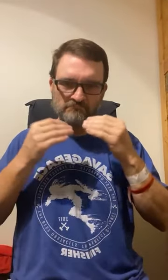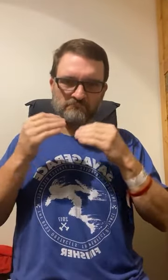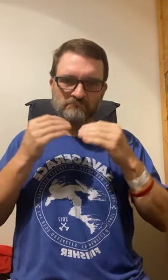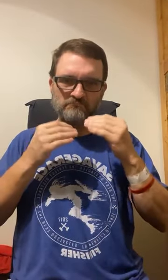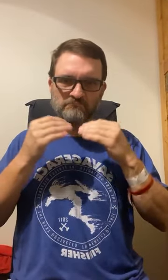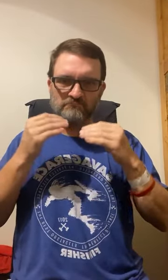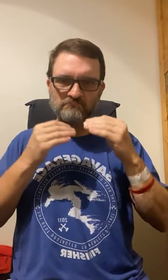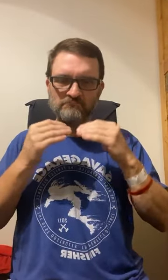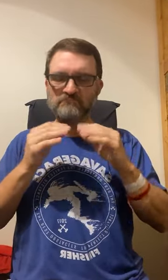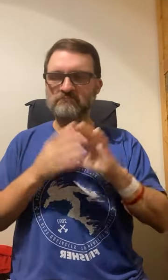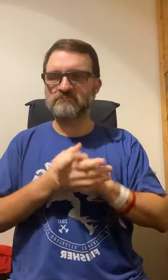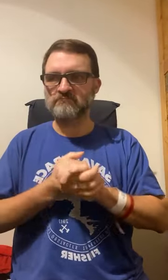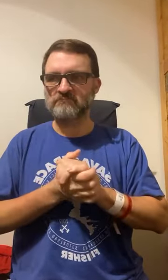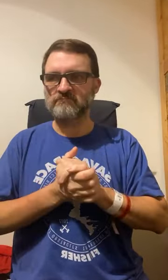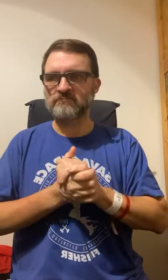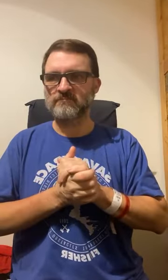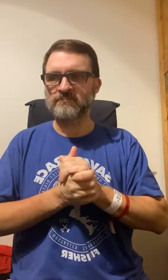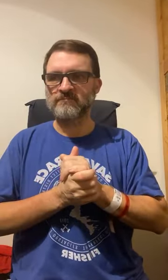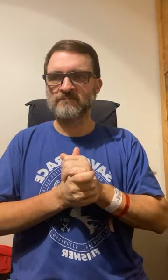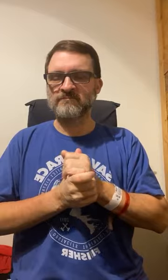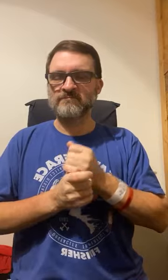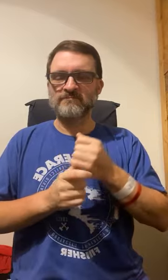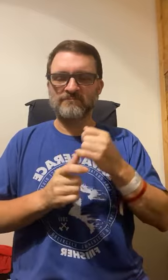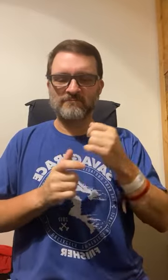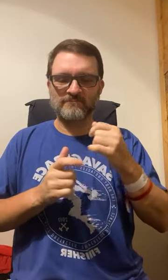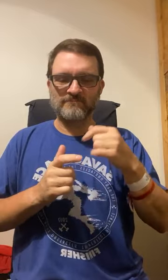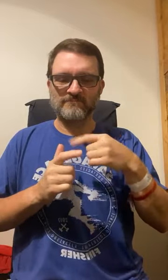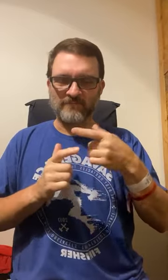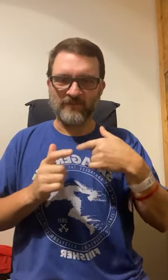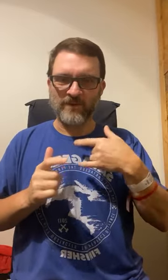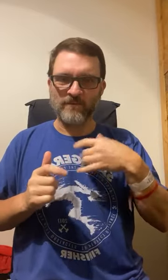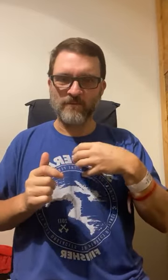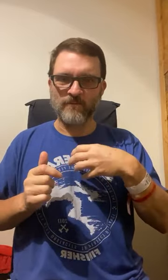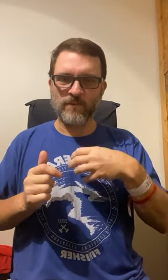I ate my breakfast.